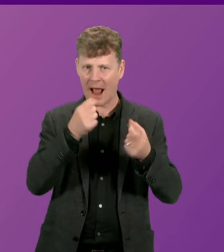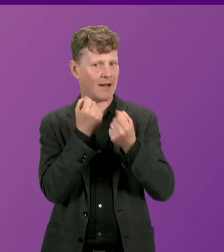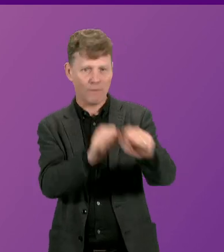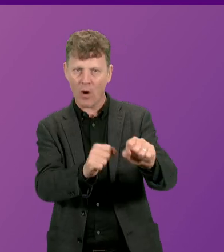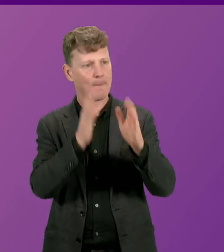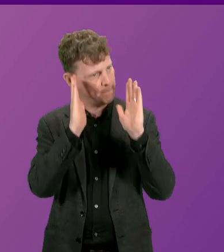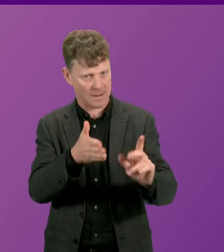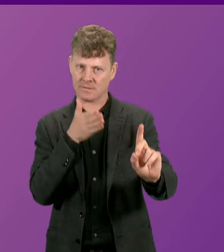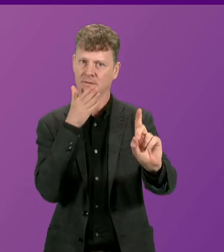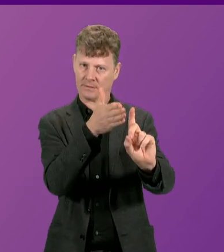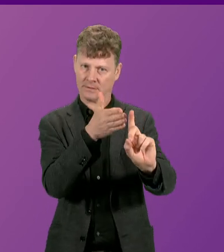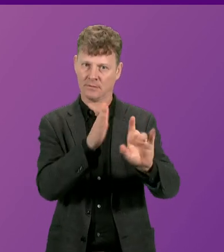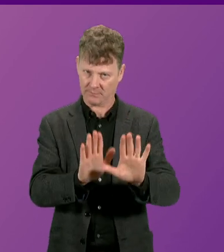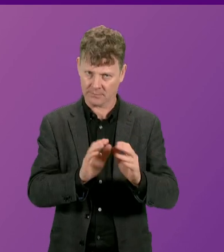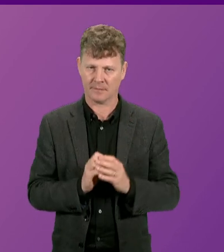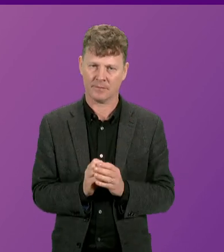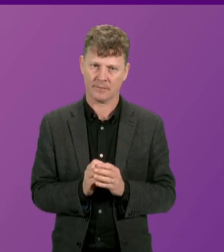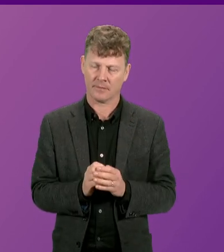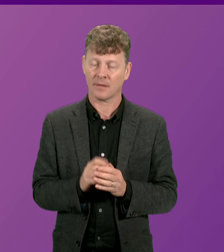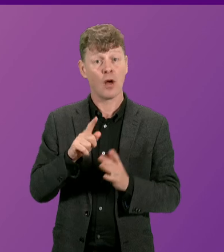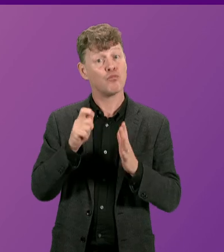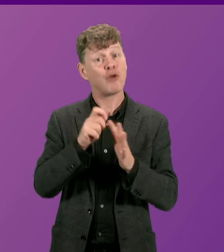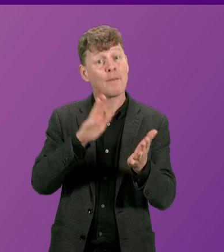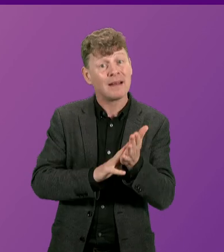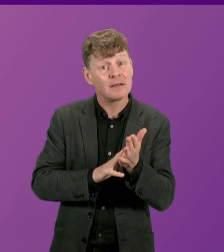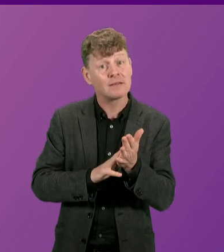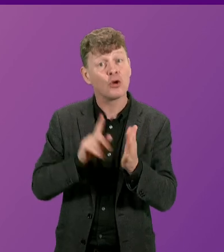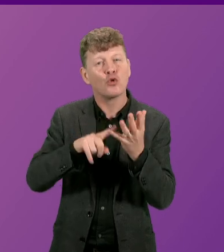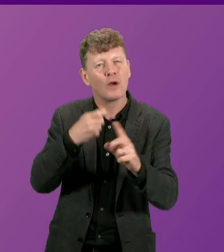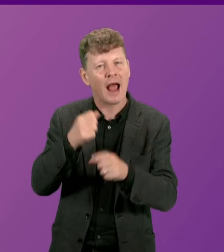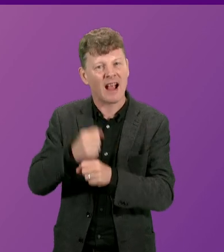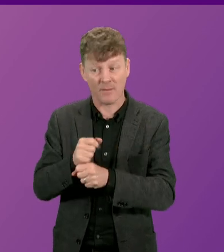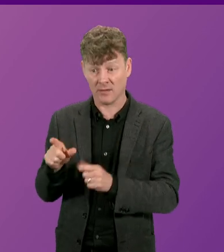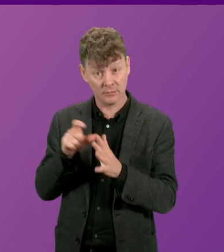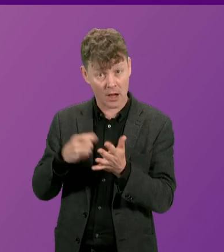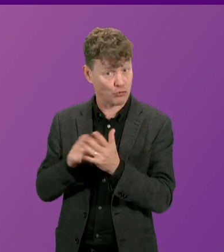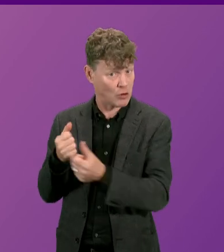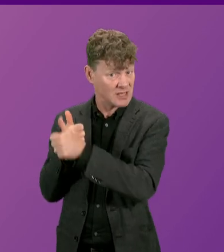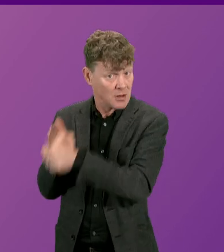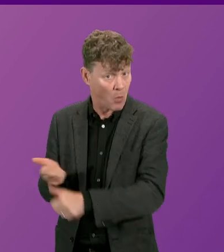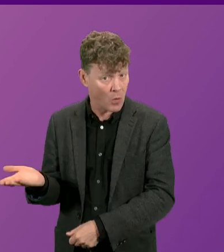What is clear from the position that has been taken by the Prime Minister, which has been supported by Douglas Ross and the Conservatives,